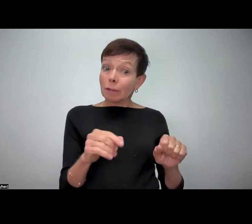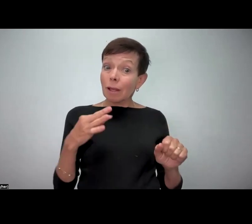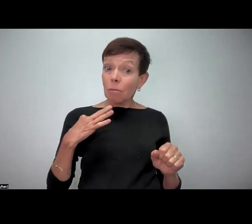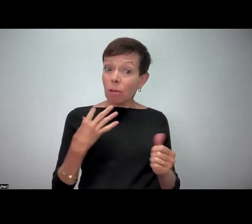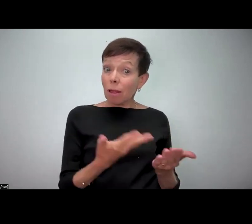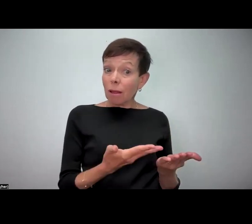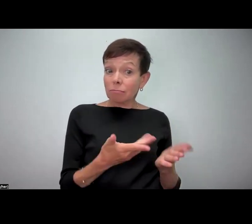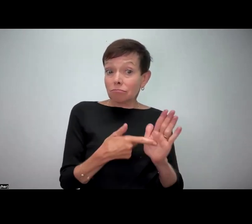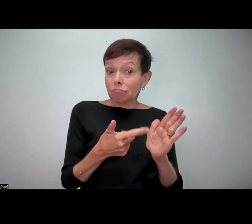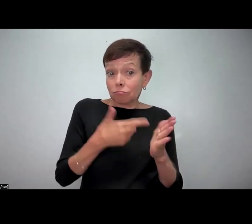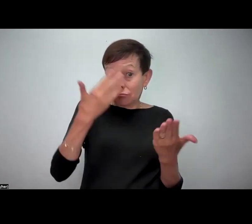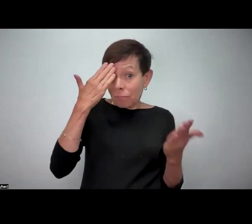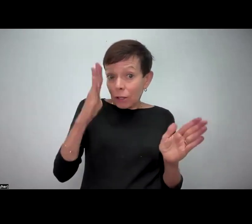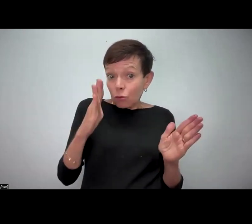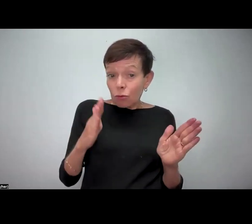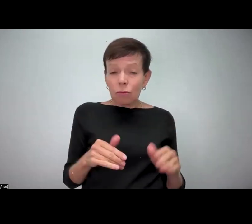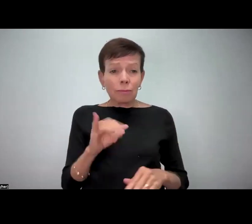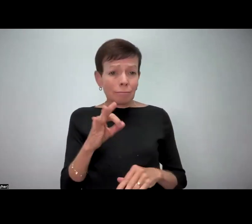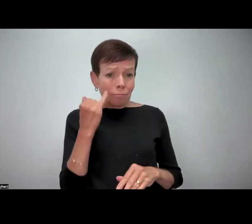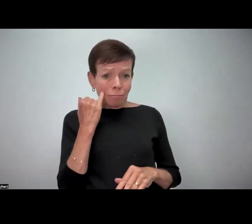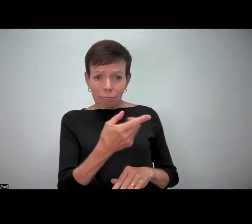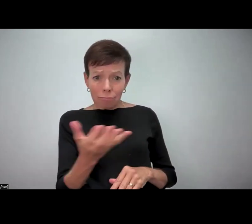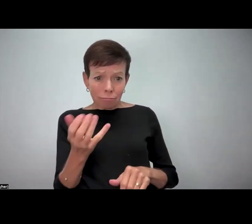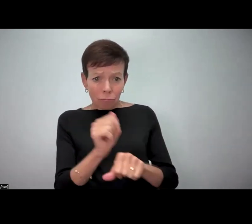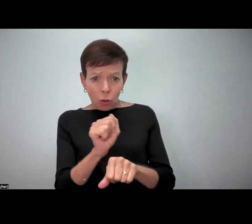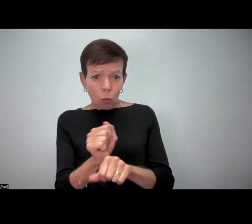there's something if you want to work with kids, it's a great way to do that, just make